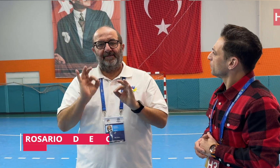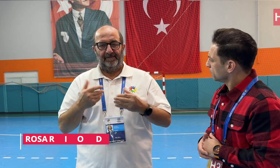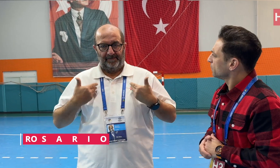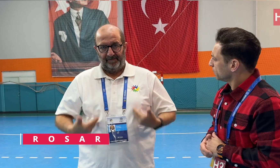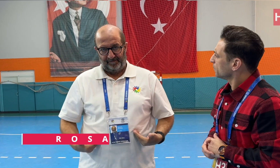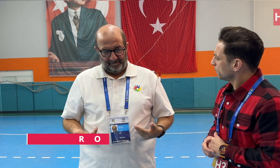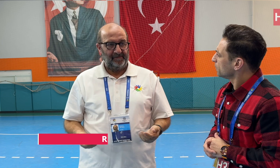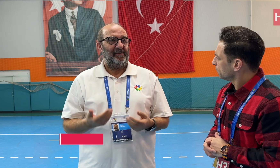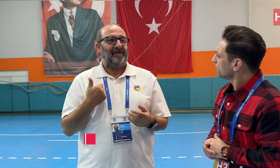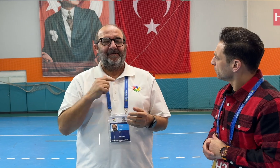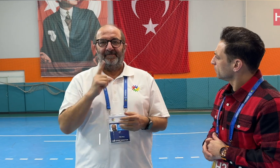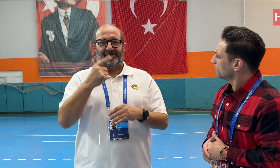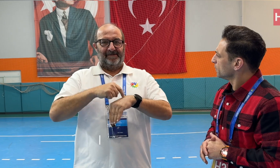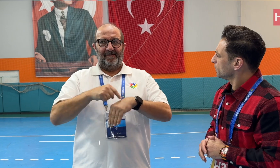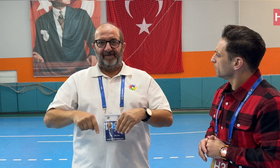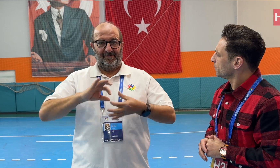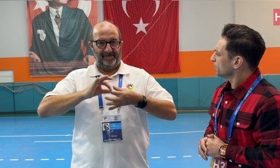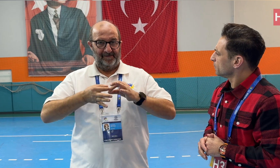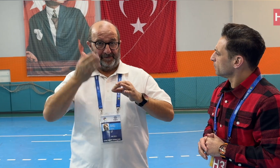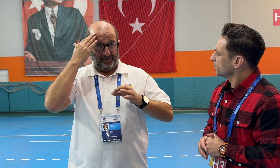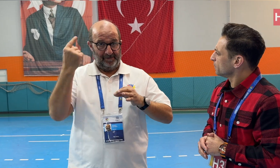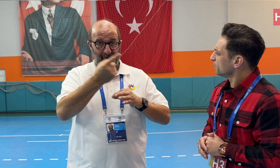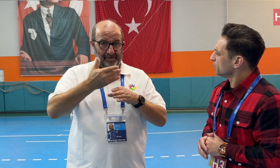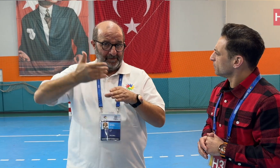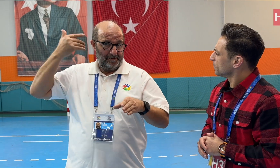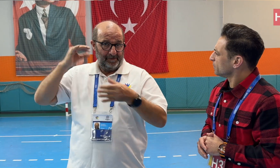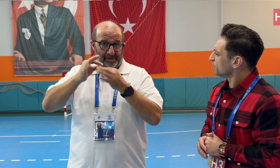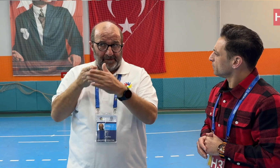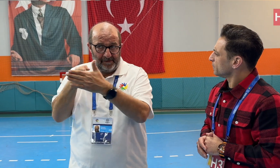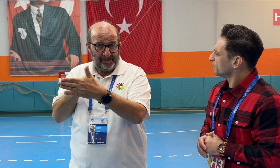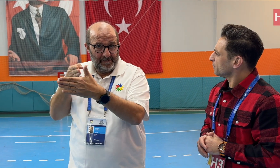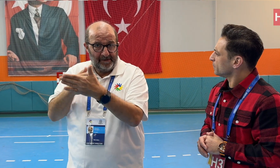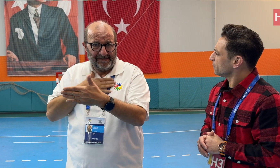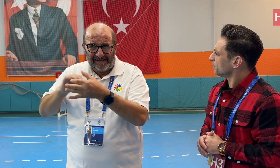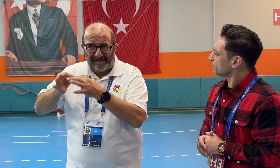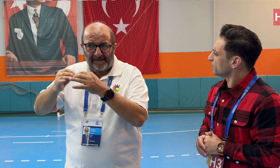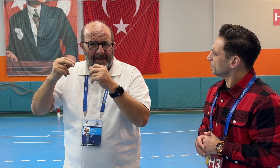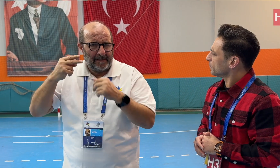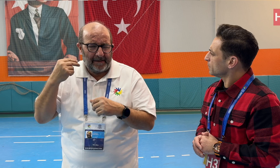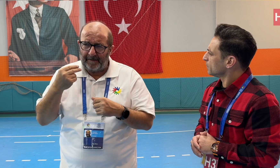of Futsal. As you know, futsal was never played in past Winter Deaflympics games. It has been a long struggle to have futsal included